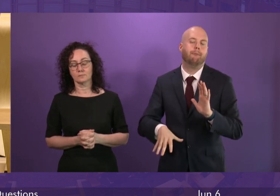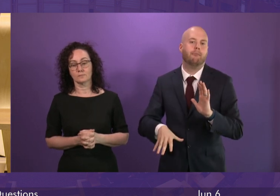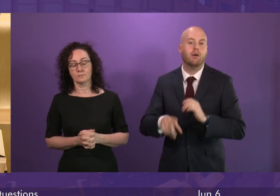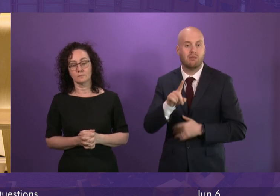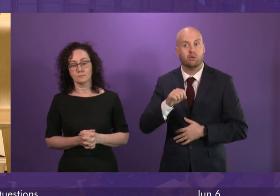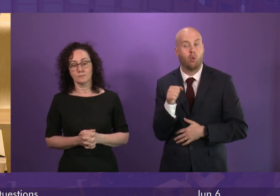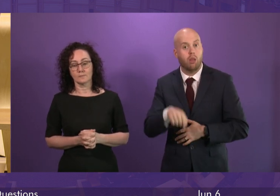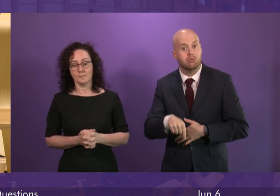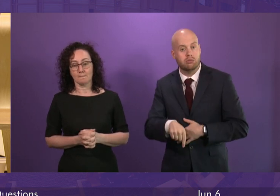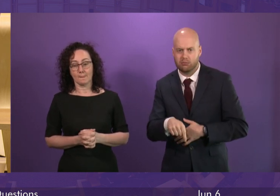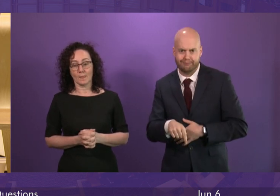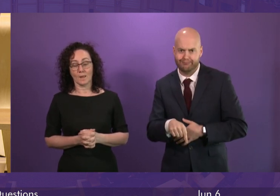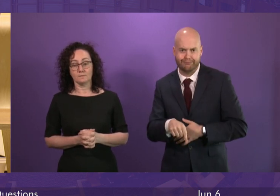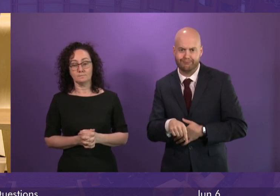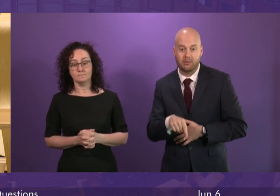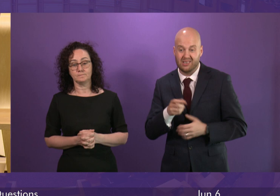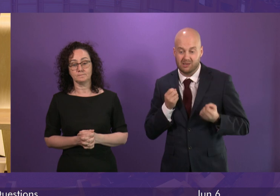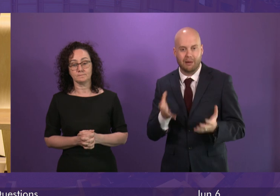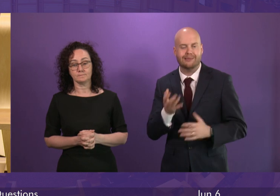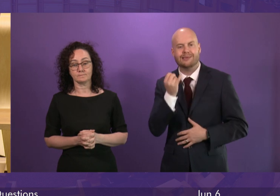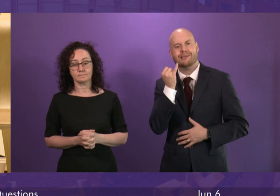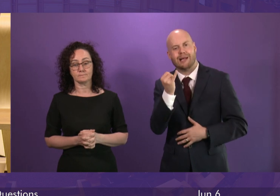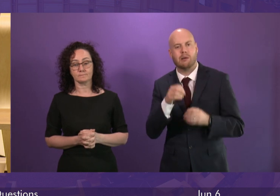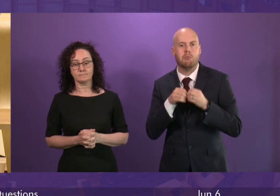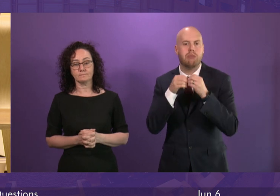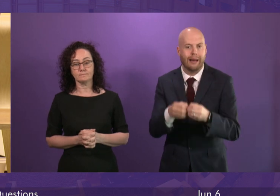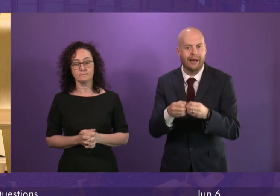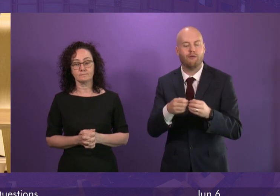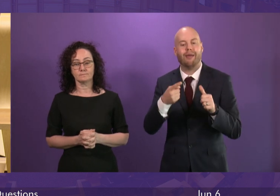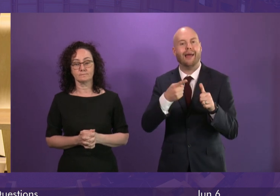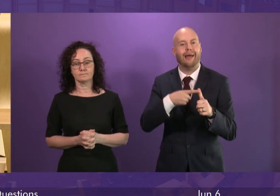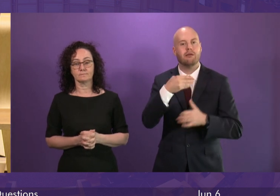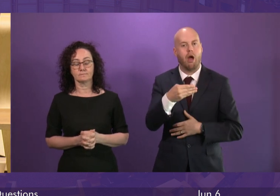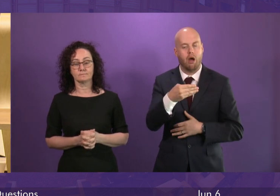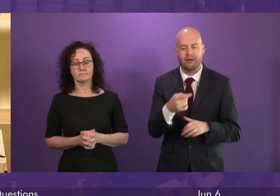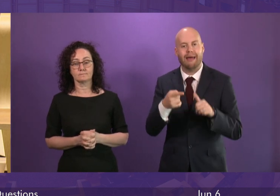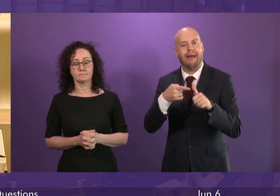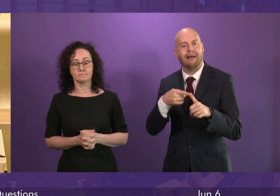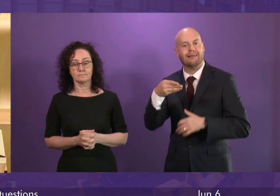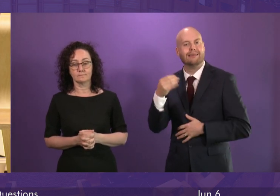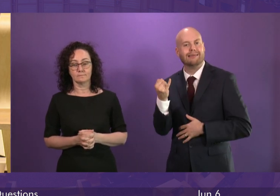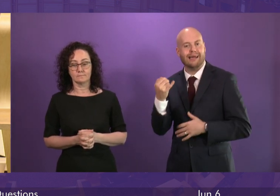with spending £6 billion on dualling the A9 and A96. Since she made her announcement,